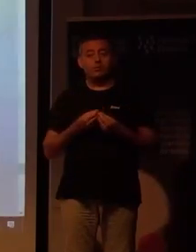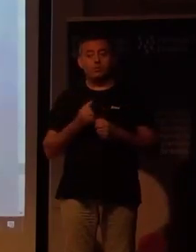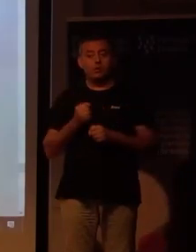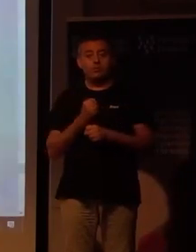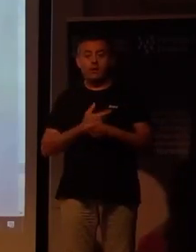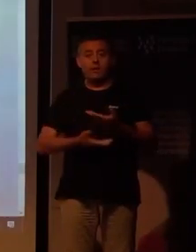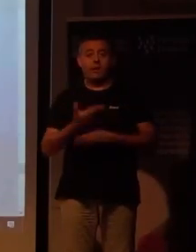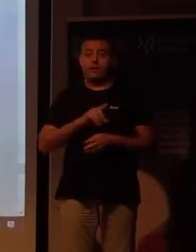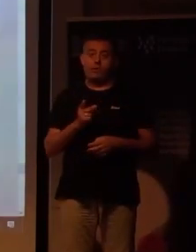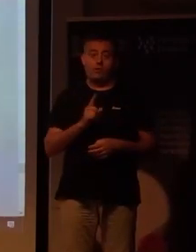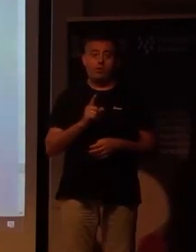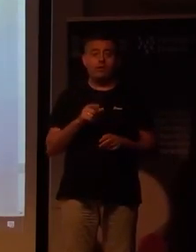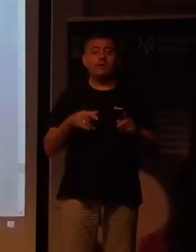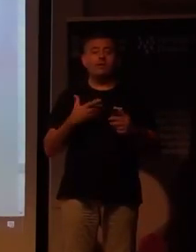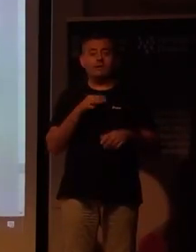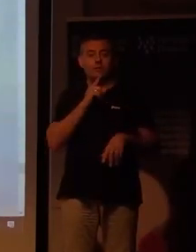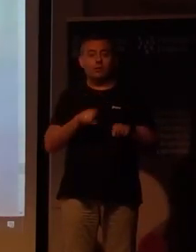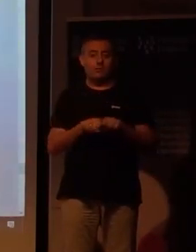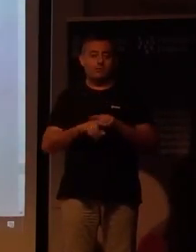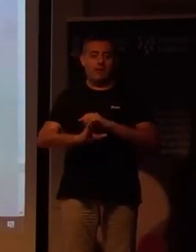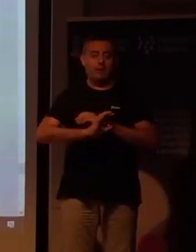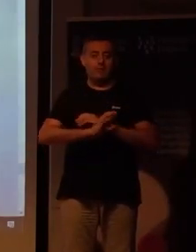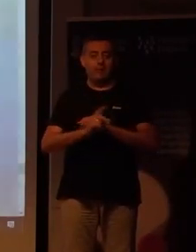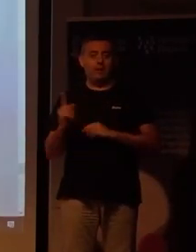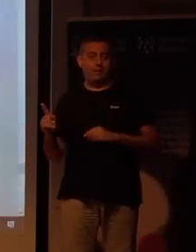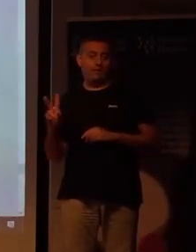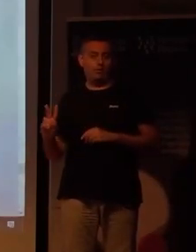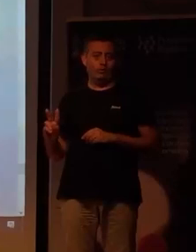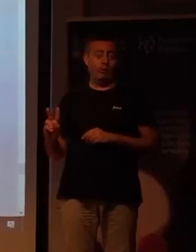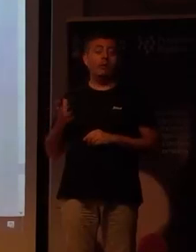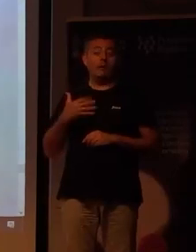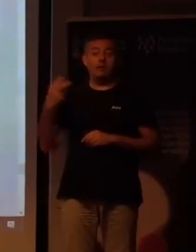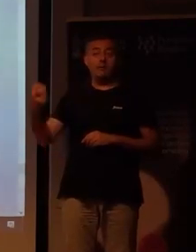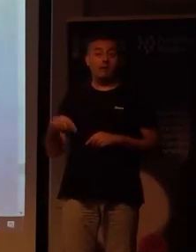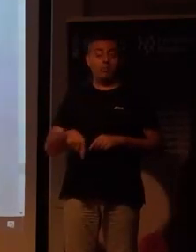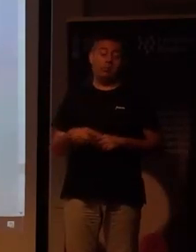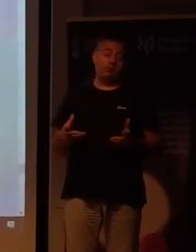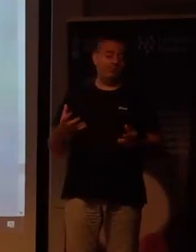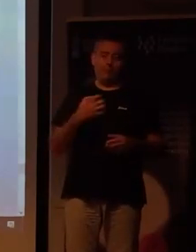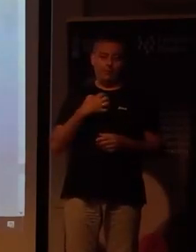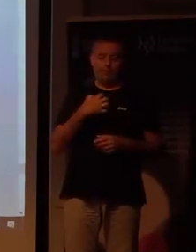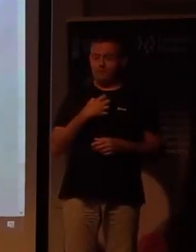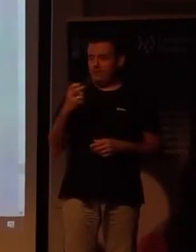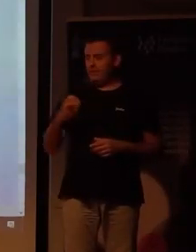she is her twin sister, they were going to come, but in the end they couldn’t, but it is truly like that.